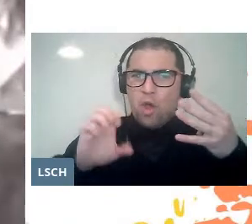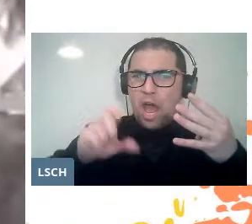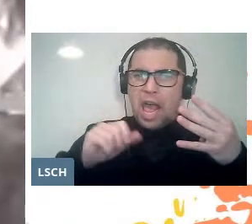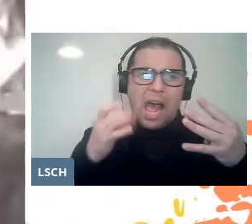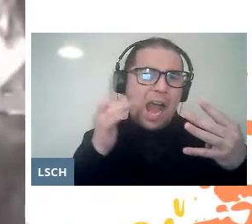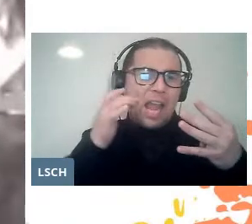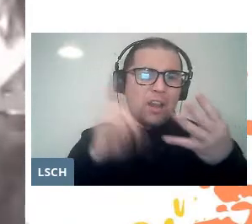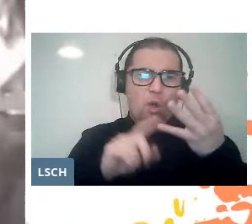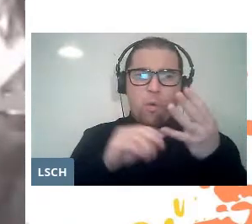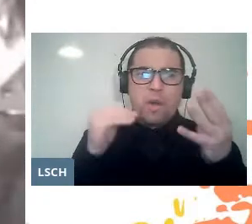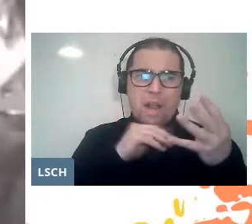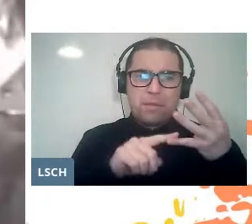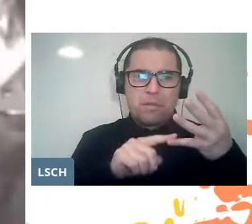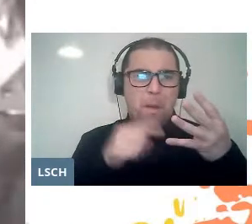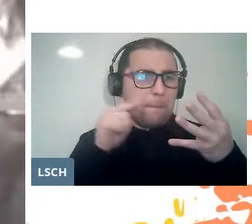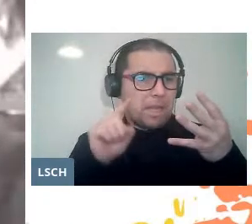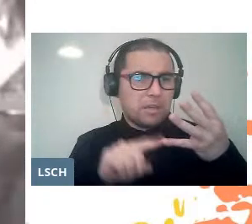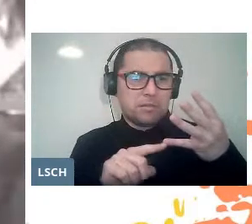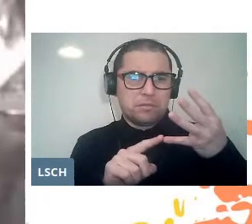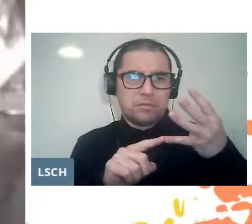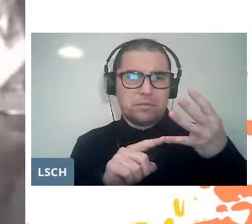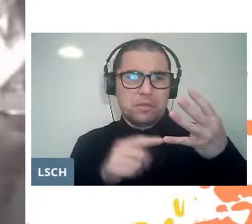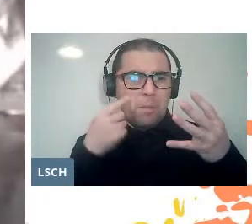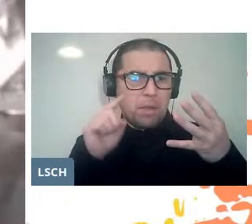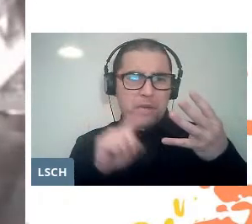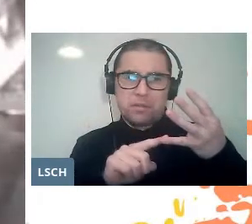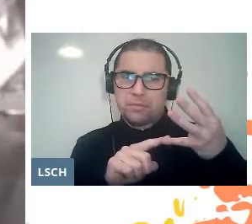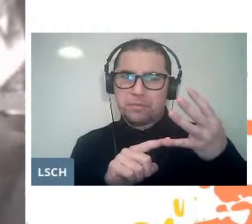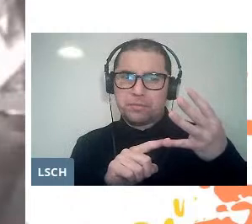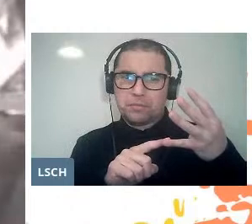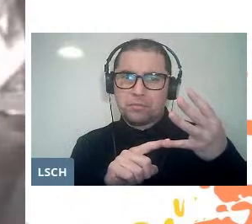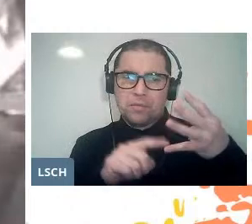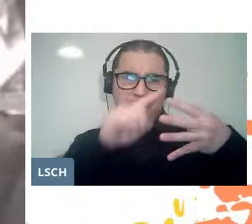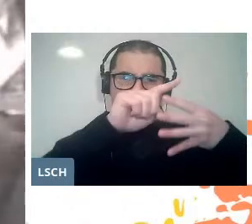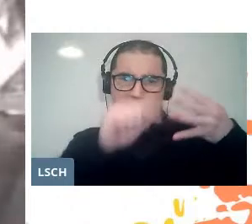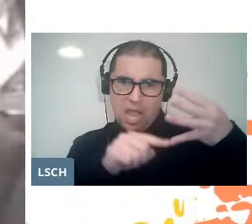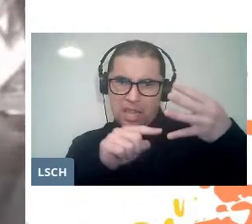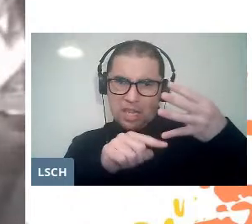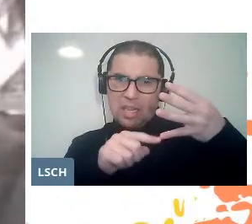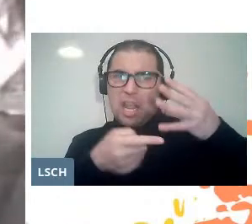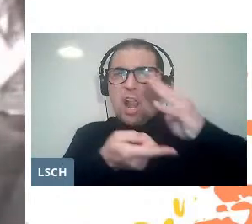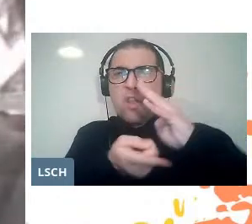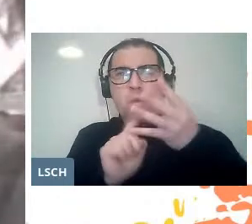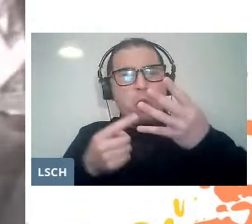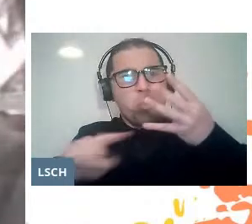However, in this case, the fourth movement begins with a presto,